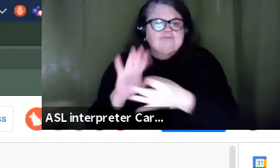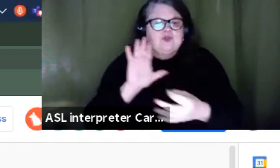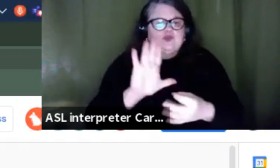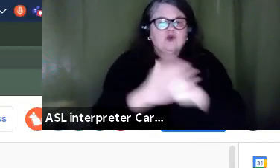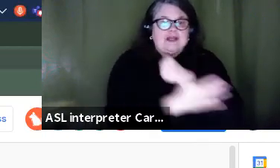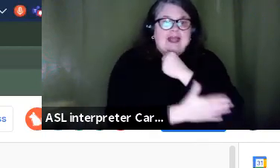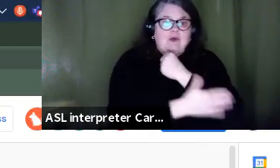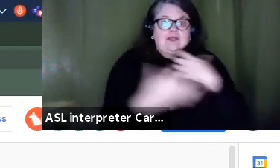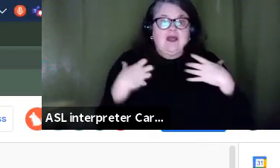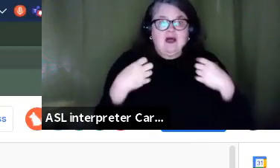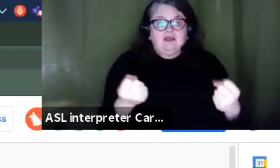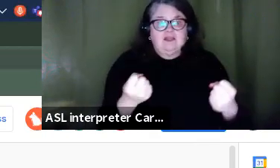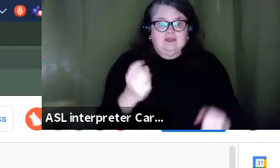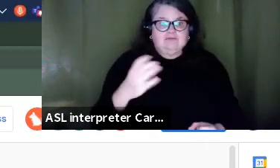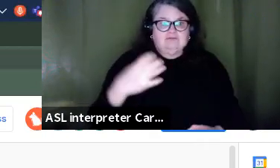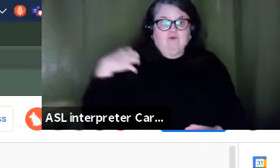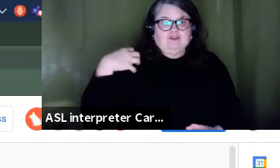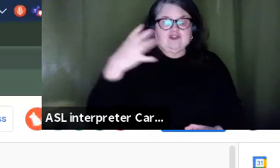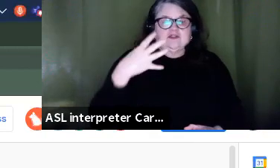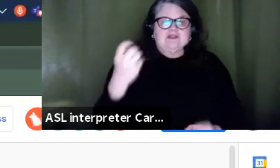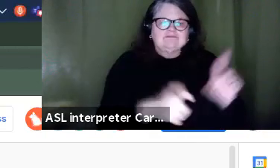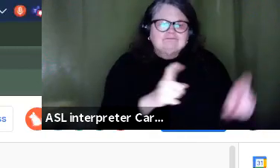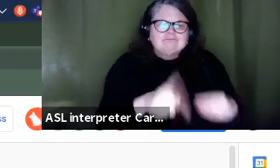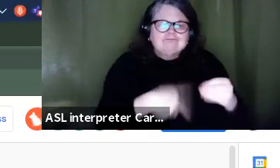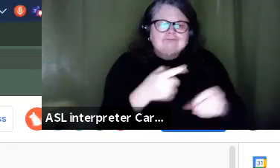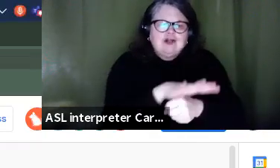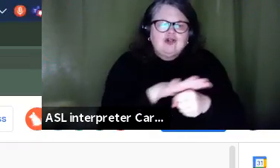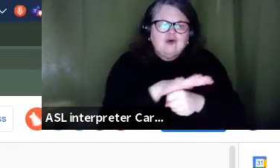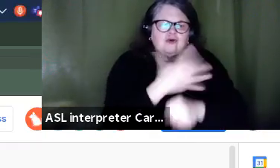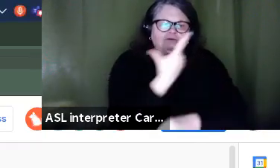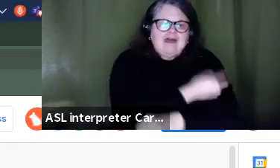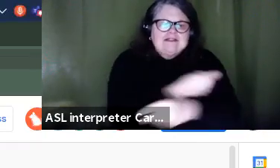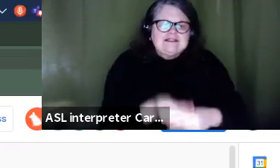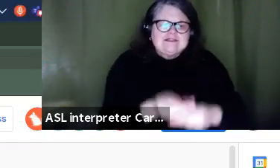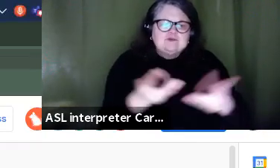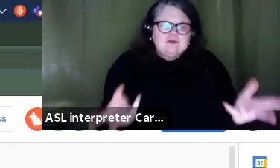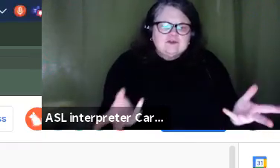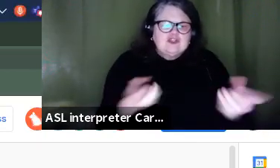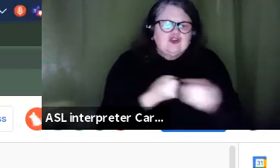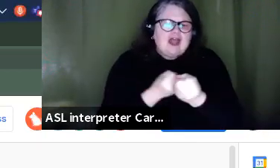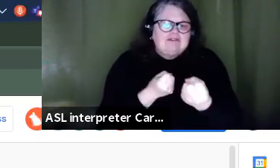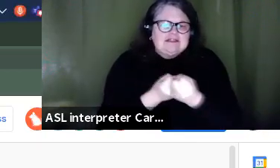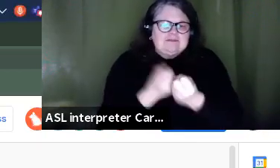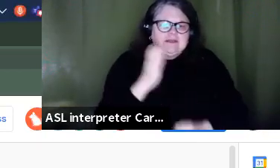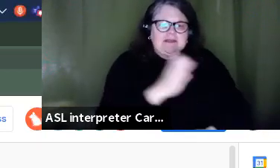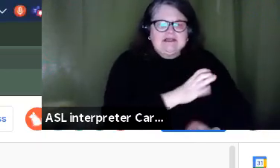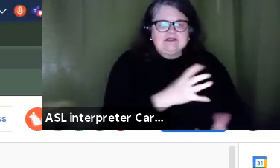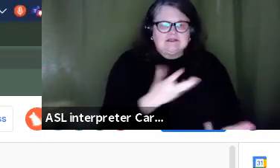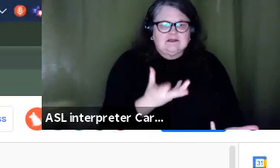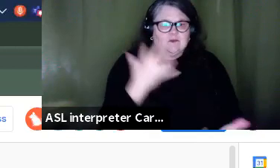doing your advocacy on a local level and making those connections to your